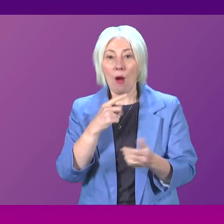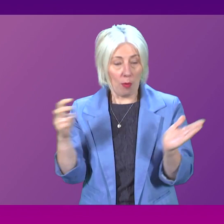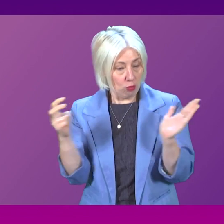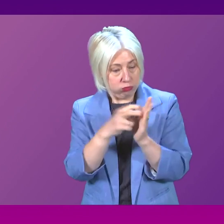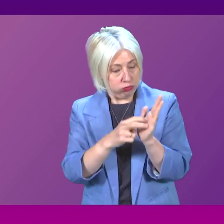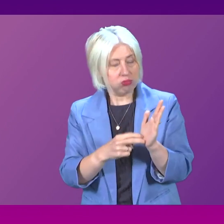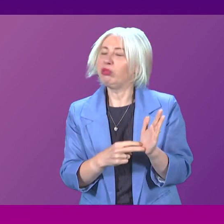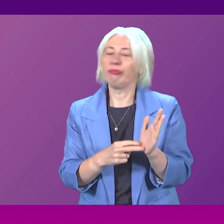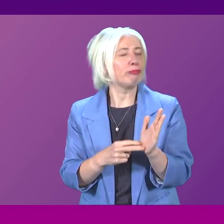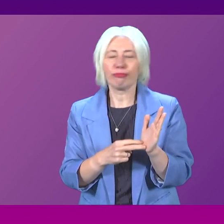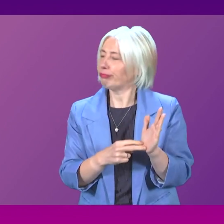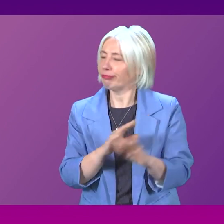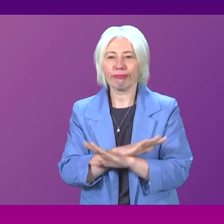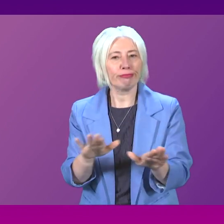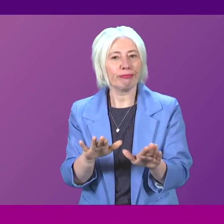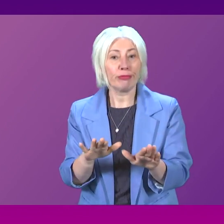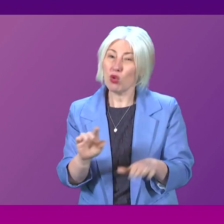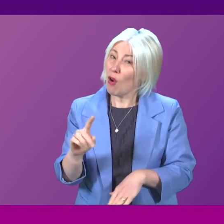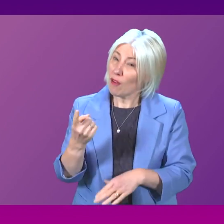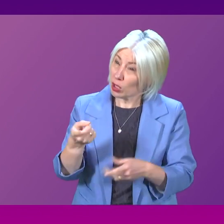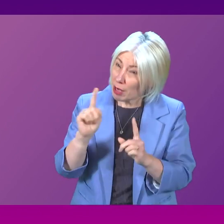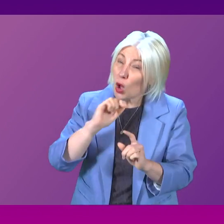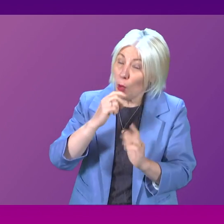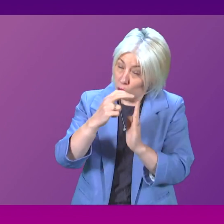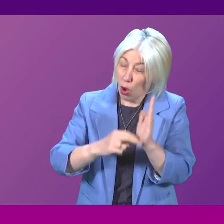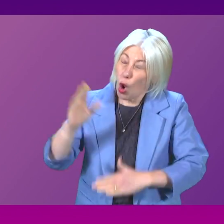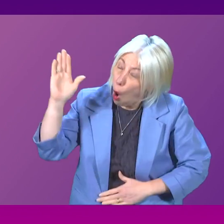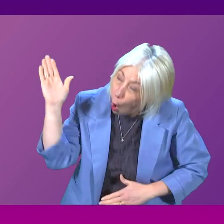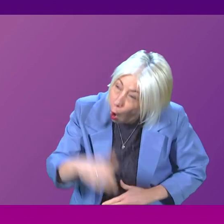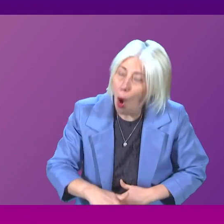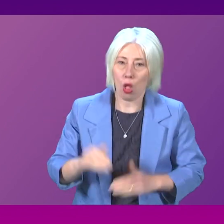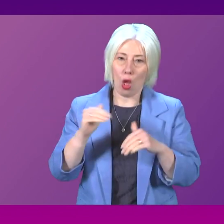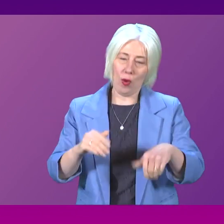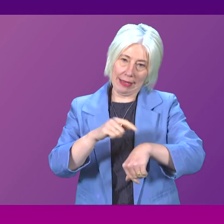Will the First Minister start recording all waiting times, including those for acute assessment